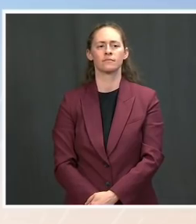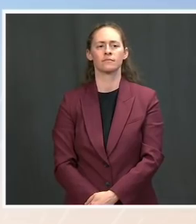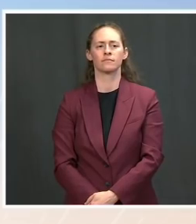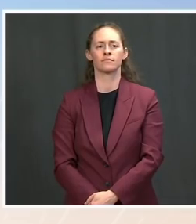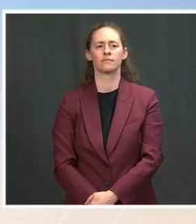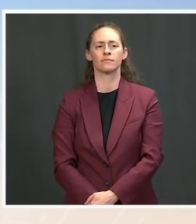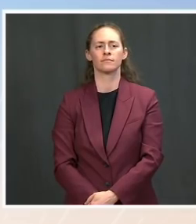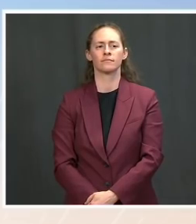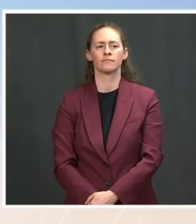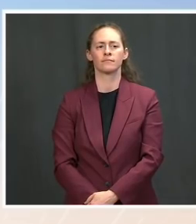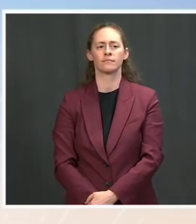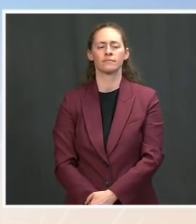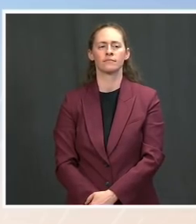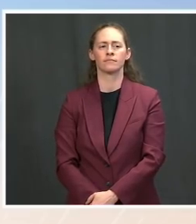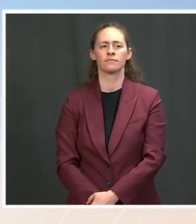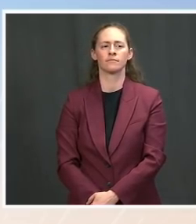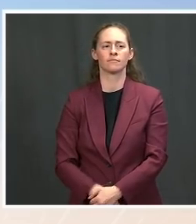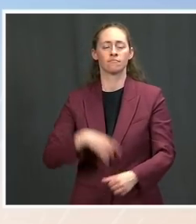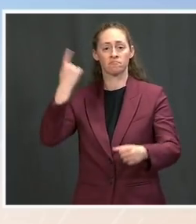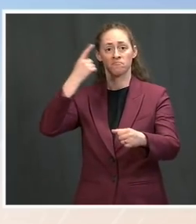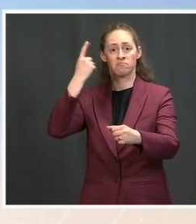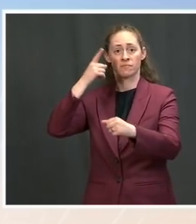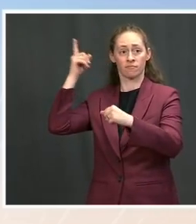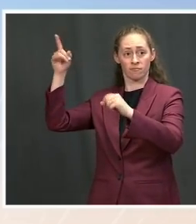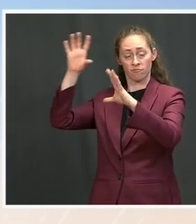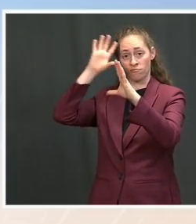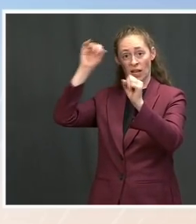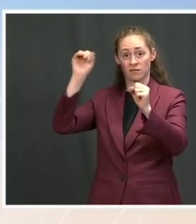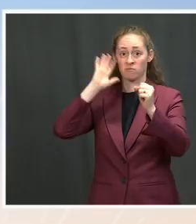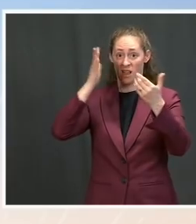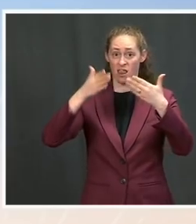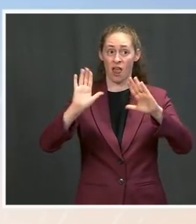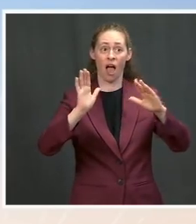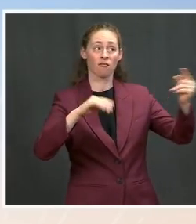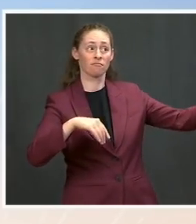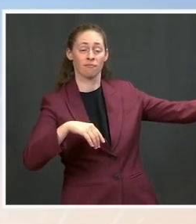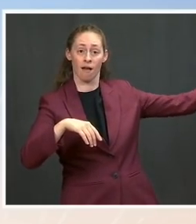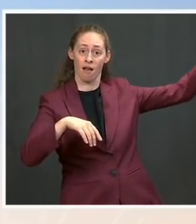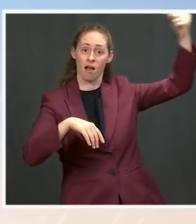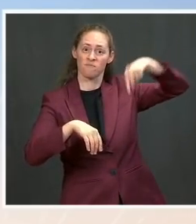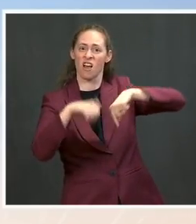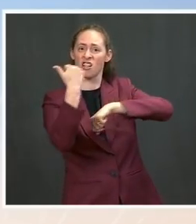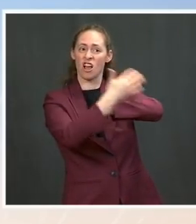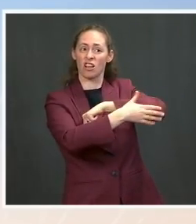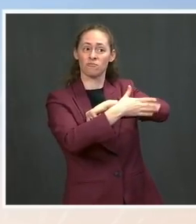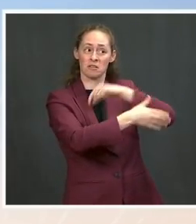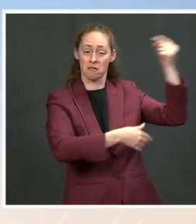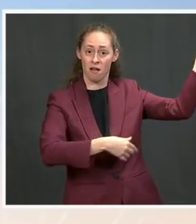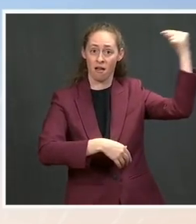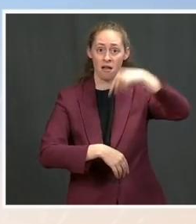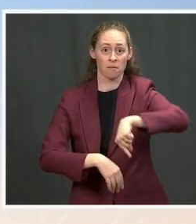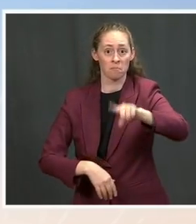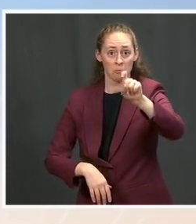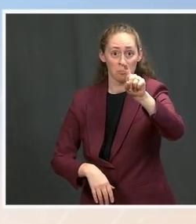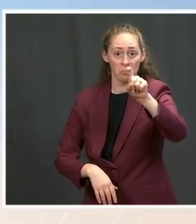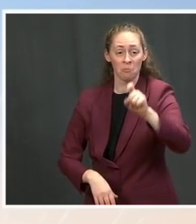"That's when we're going to open the doors, too"? Ms. Psaki: They have, but we -- again, this is a case, which I know is endlessly frustrating to people --